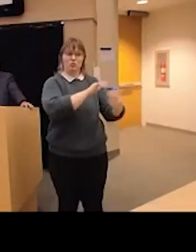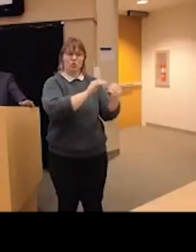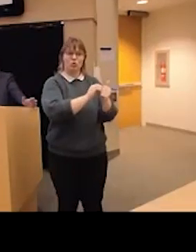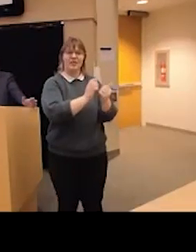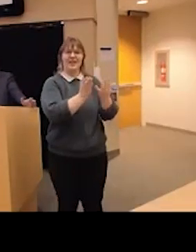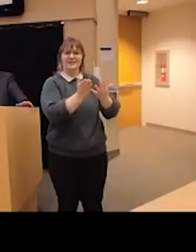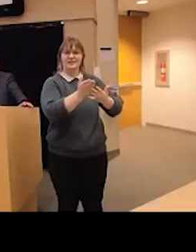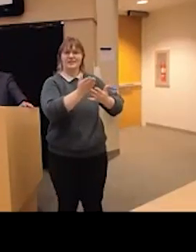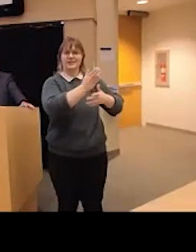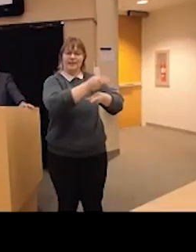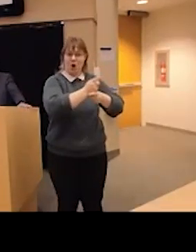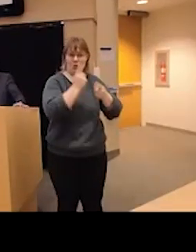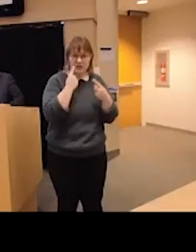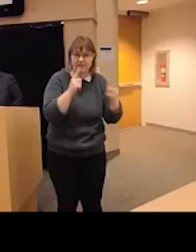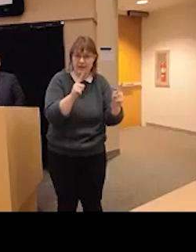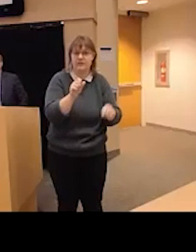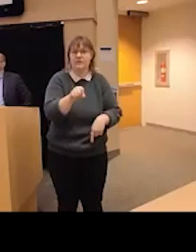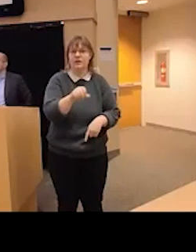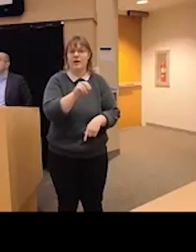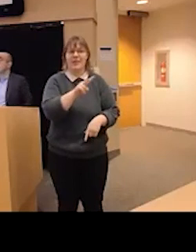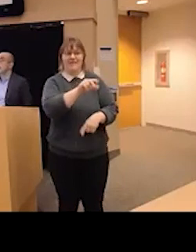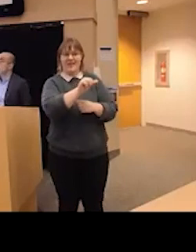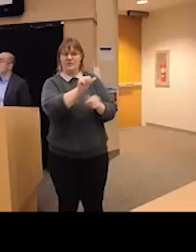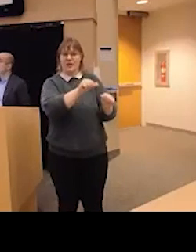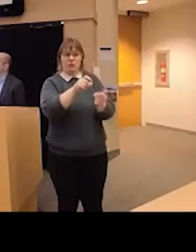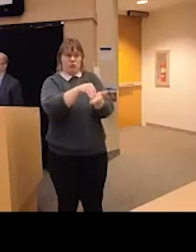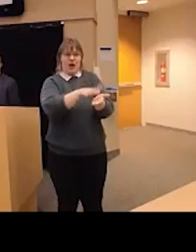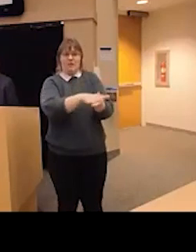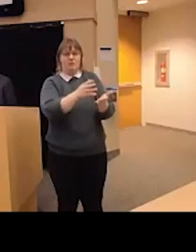is quite effective and um as the VA has been able to document really wonderful outcomes using that